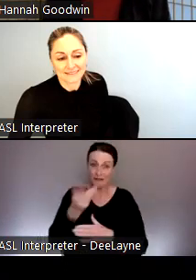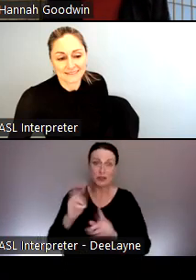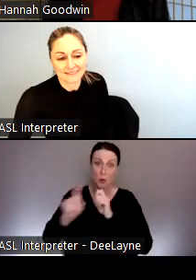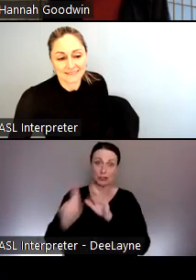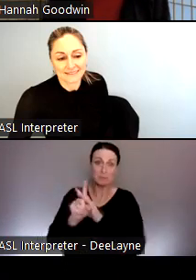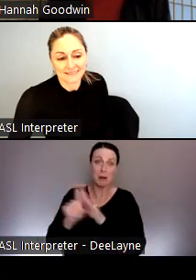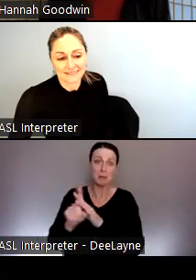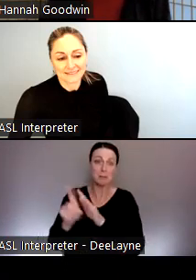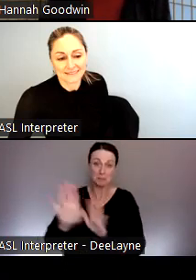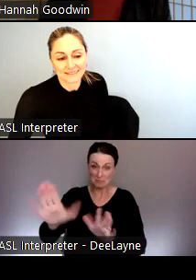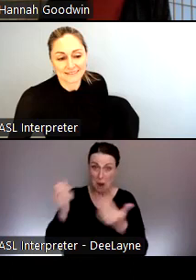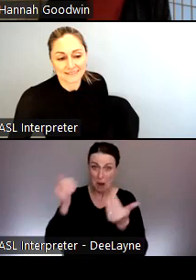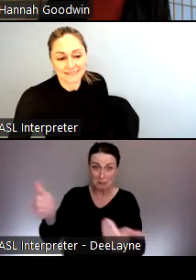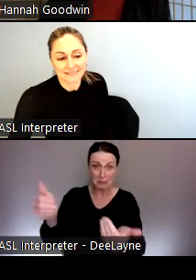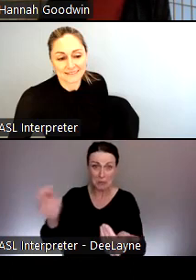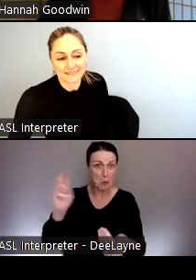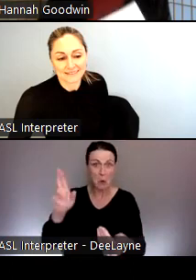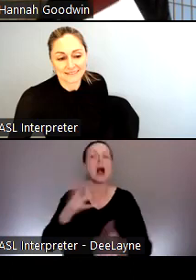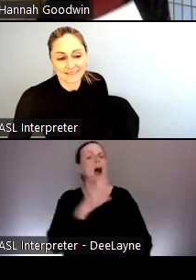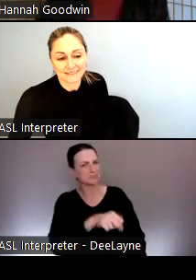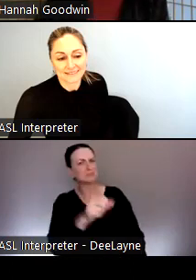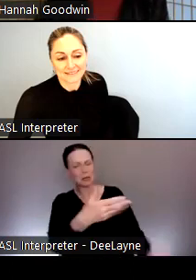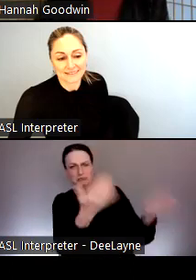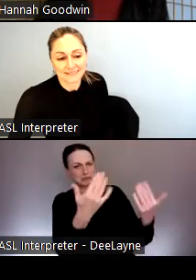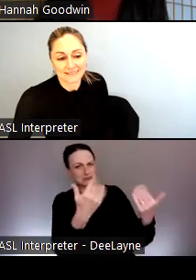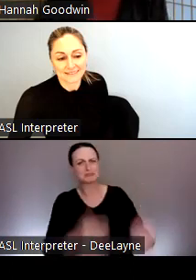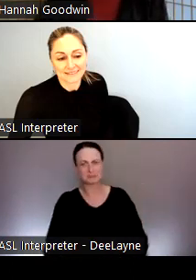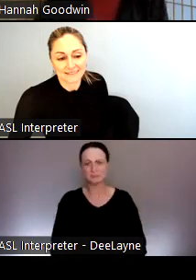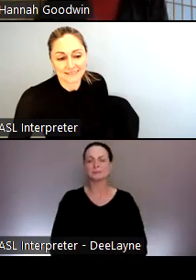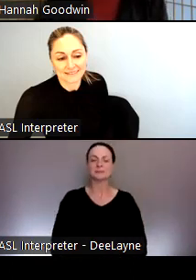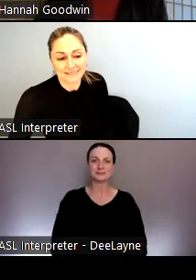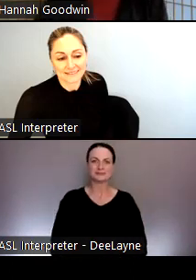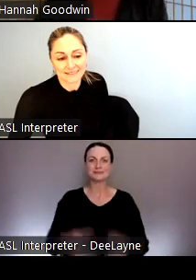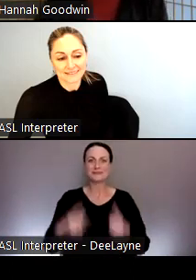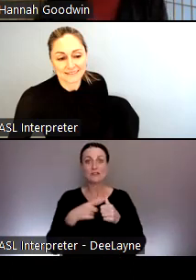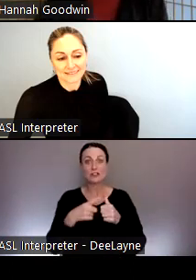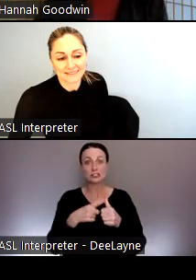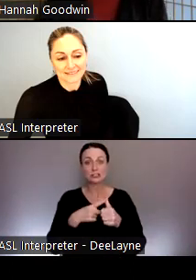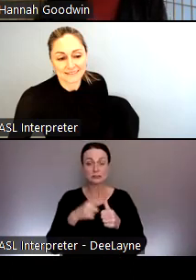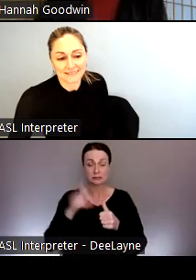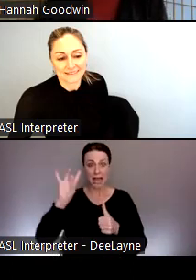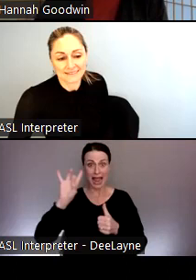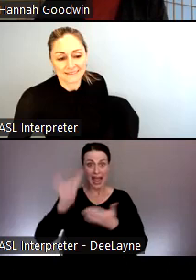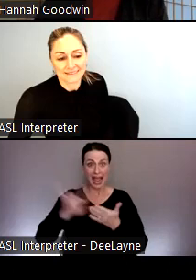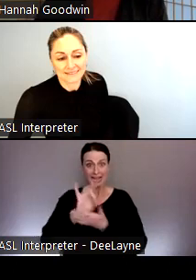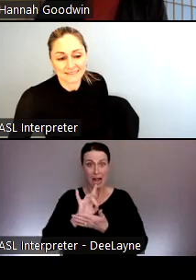Is it okay for me to ask those? Yeah, absolutely. [Sarah] Great. The first is, with an eight hour capacity building workshop,